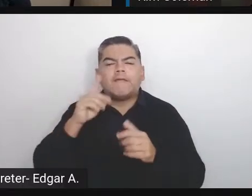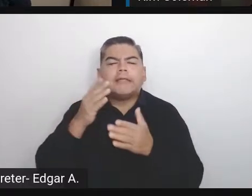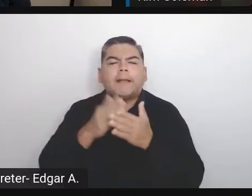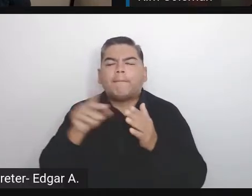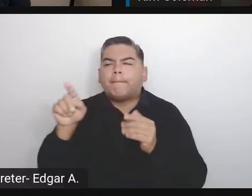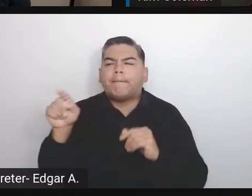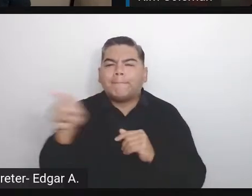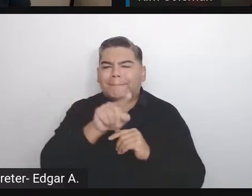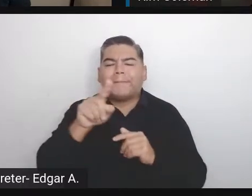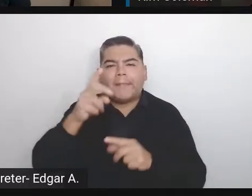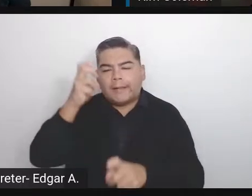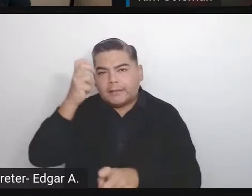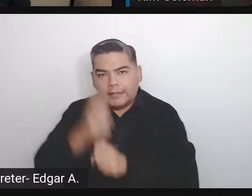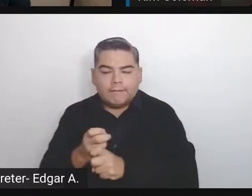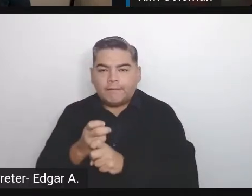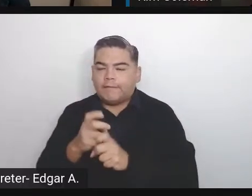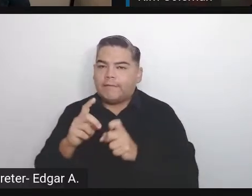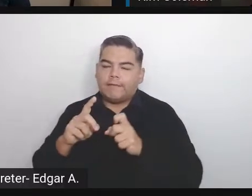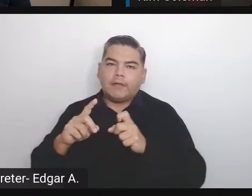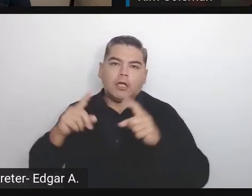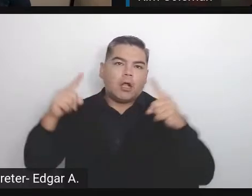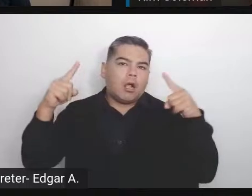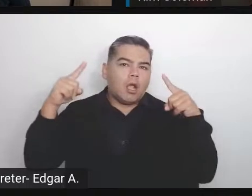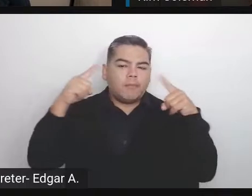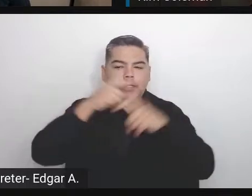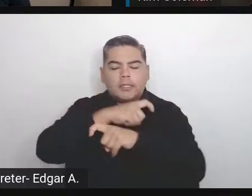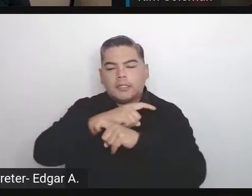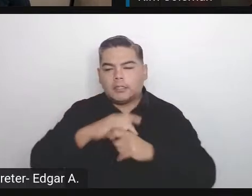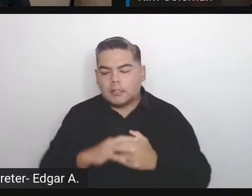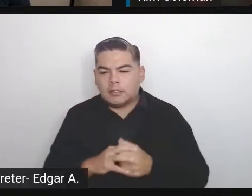application you use because some are a bit more difficult to start with.